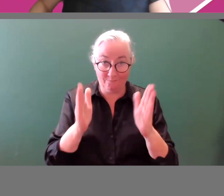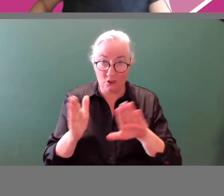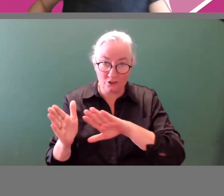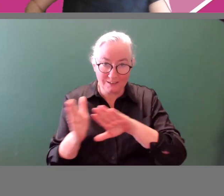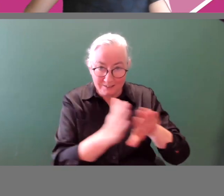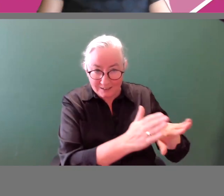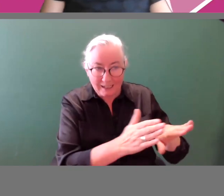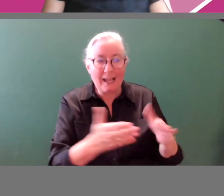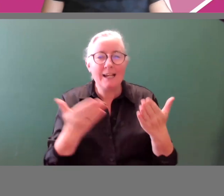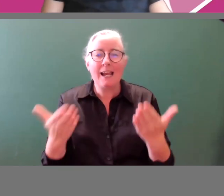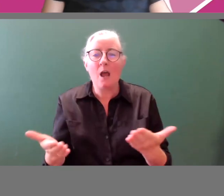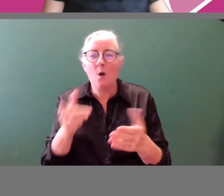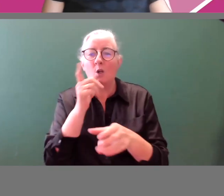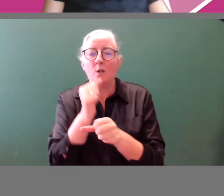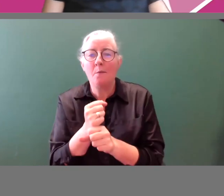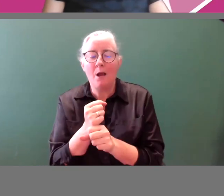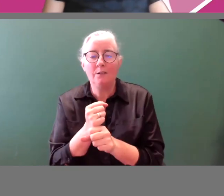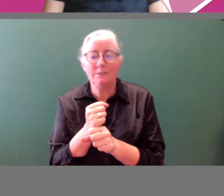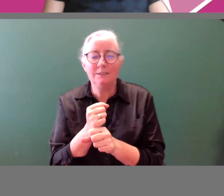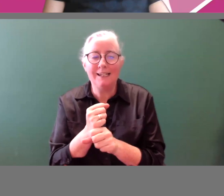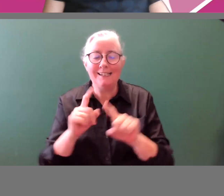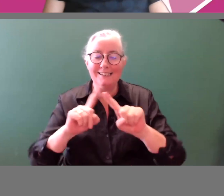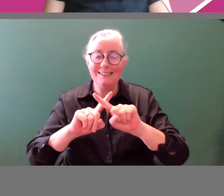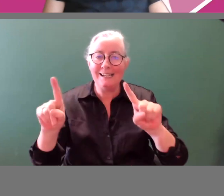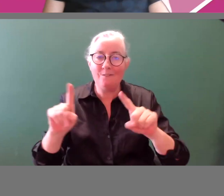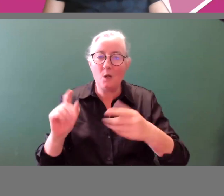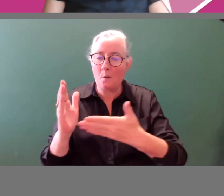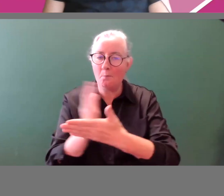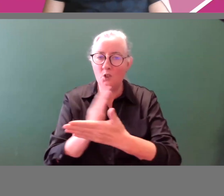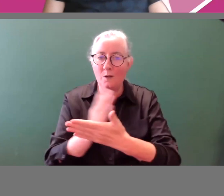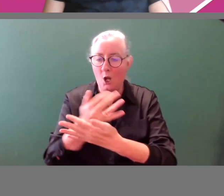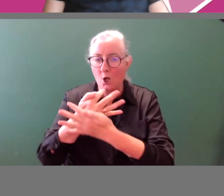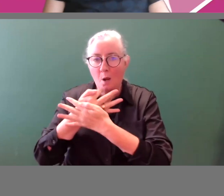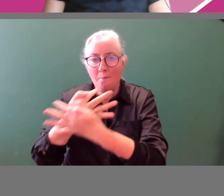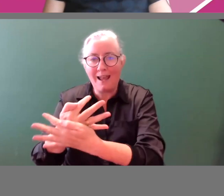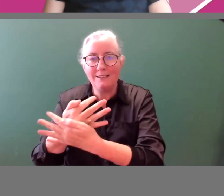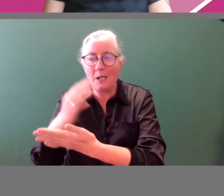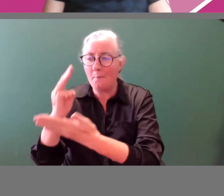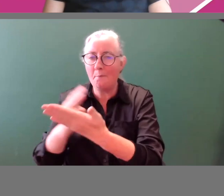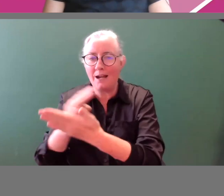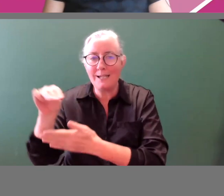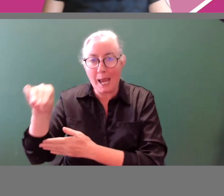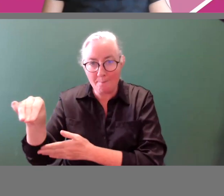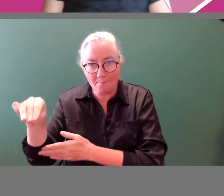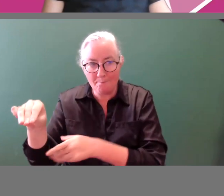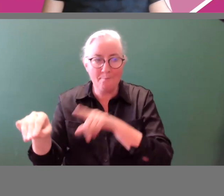a little bit now about the difference between compliance with Part M and Universal Design.